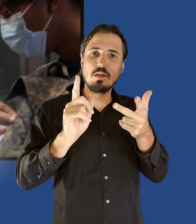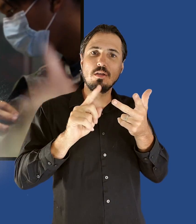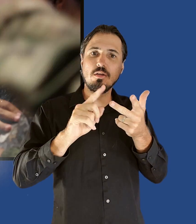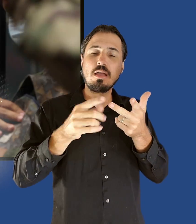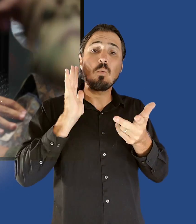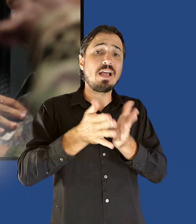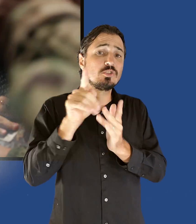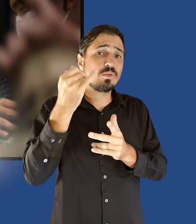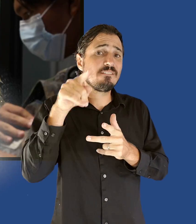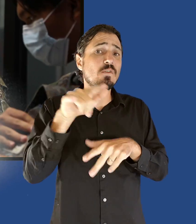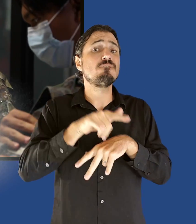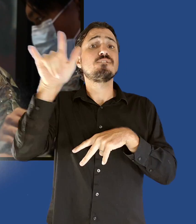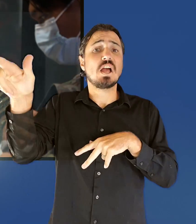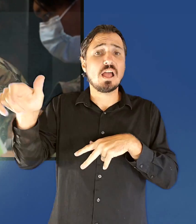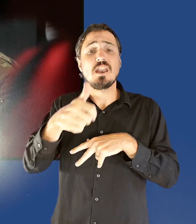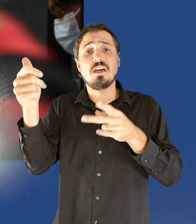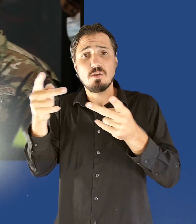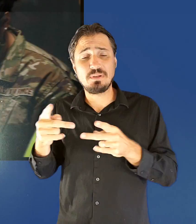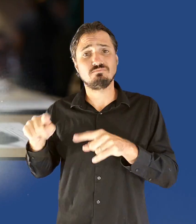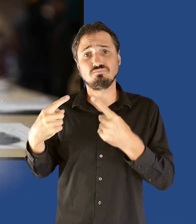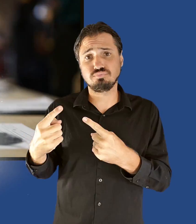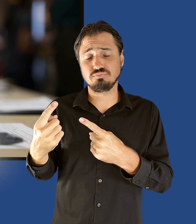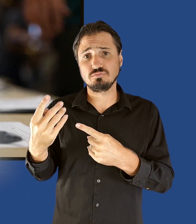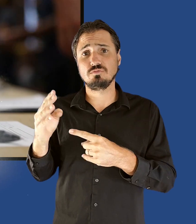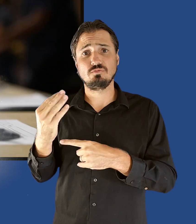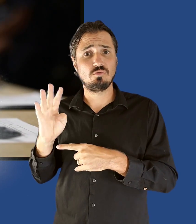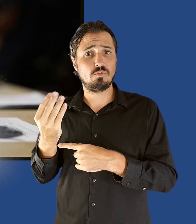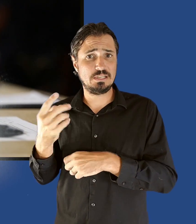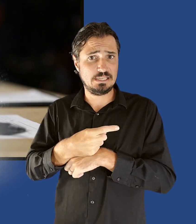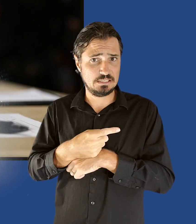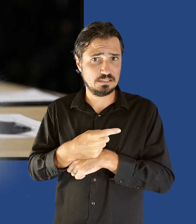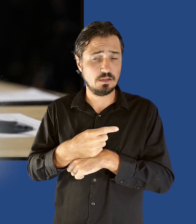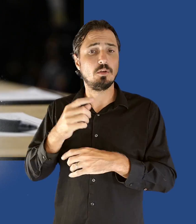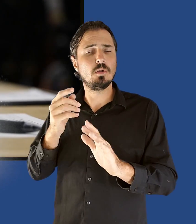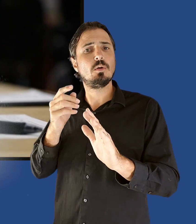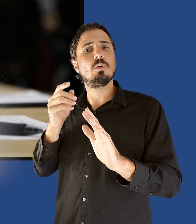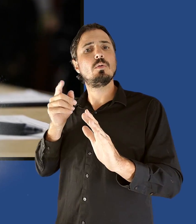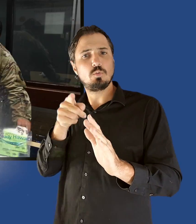This is a county screening process to help us determine who is and is not subject to quarantine.